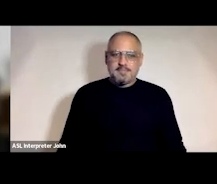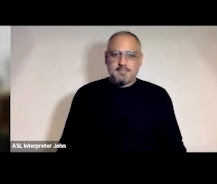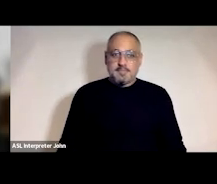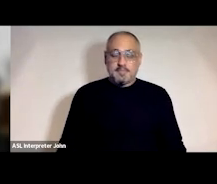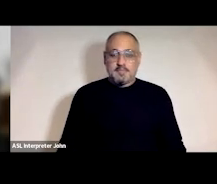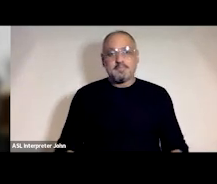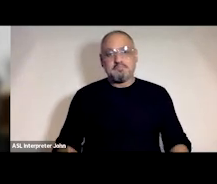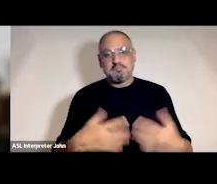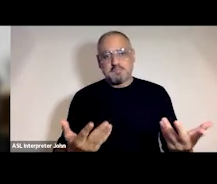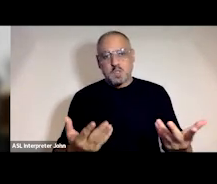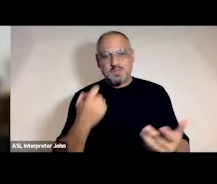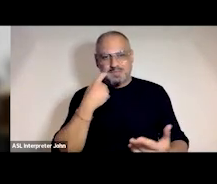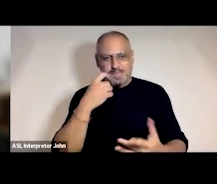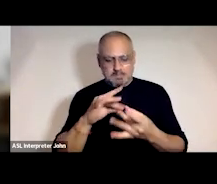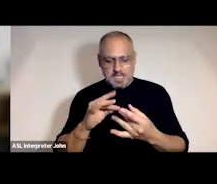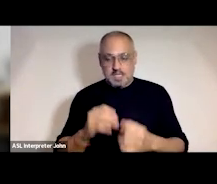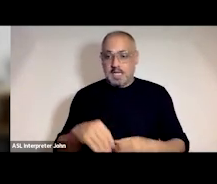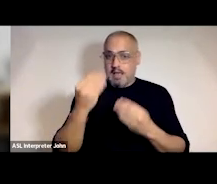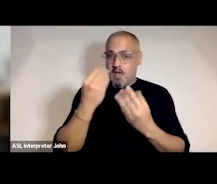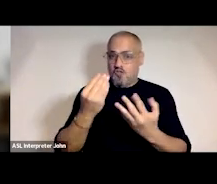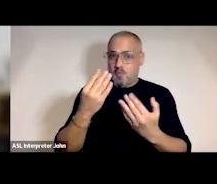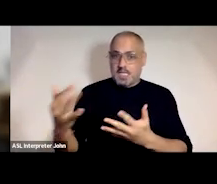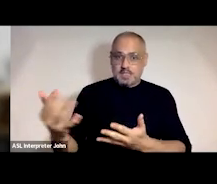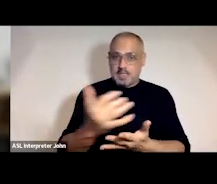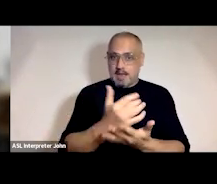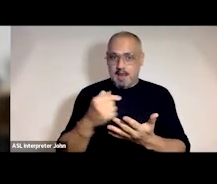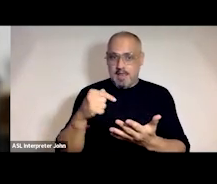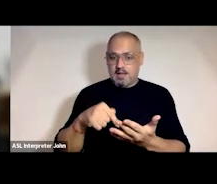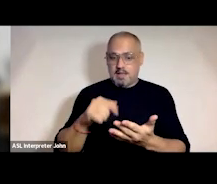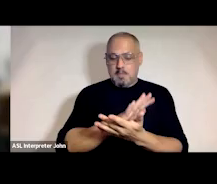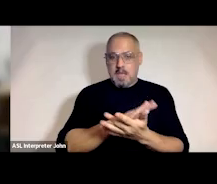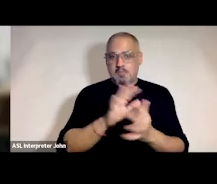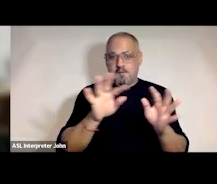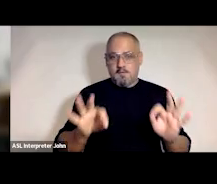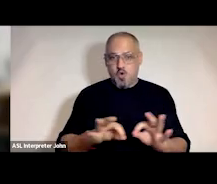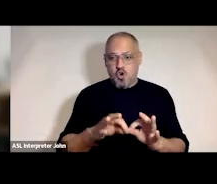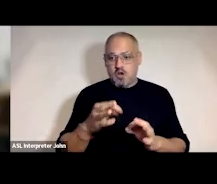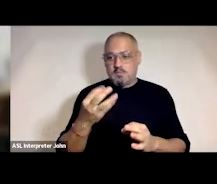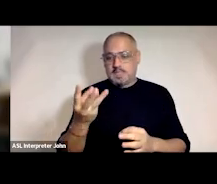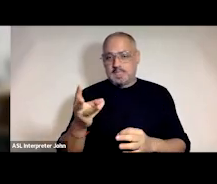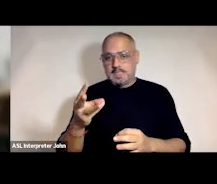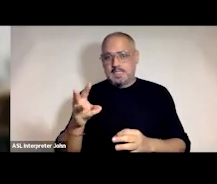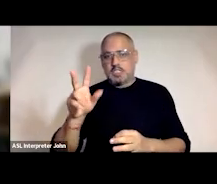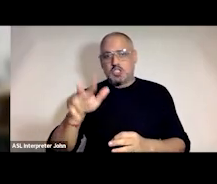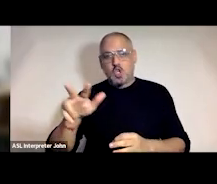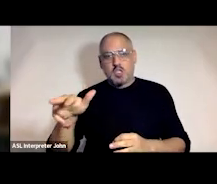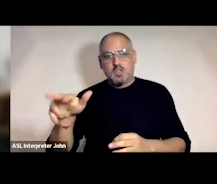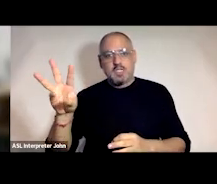So like I just said, the information that you collected on the paper forms of the 16 and the 3368